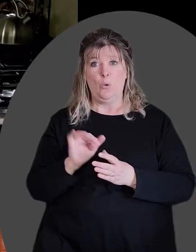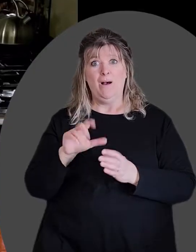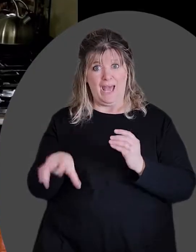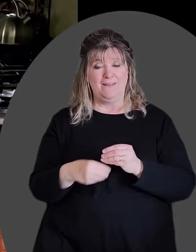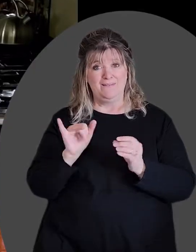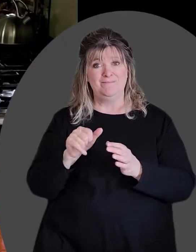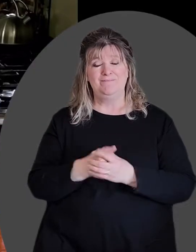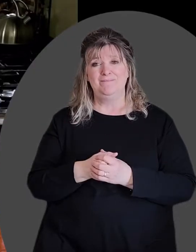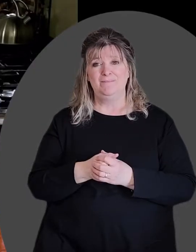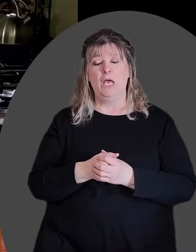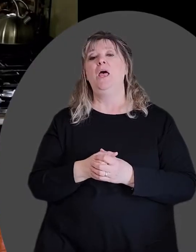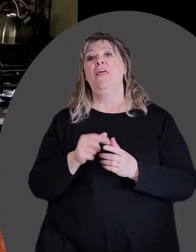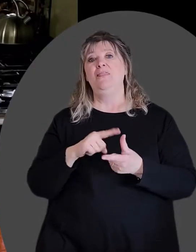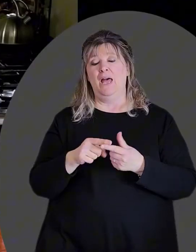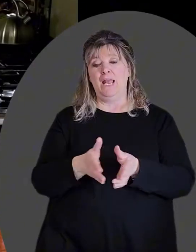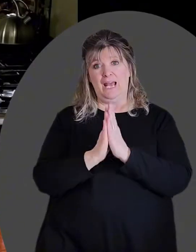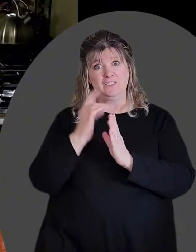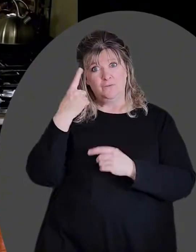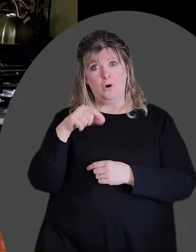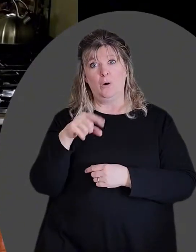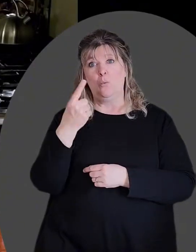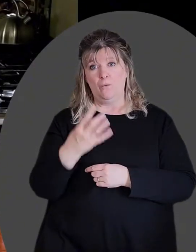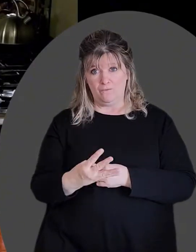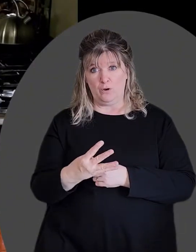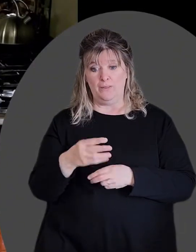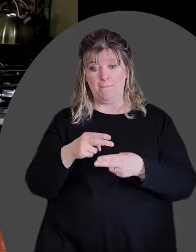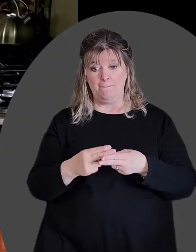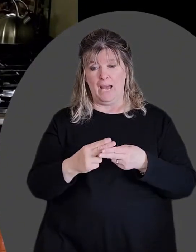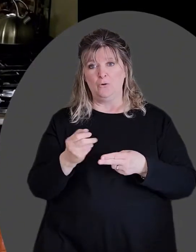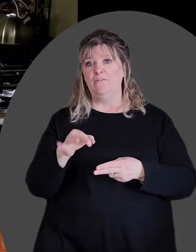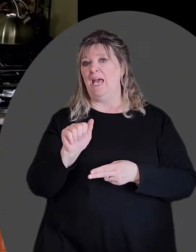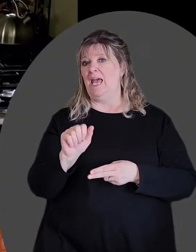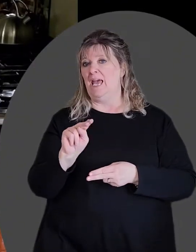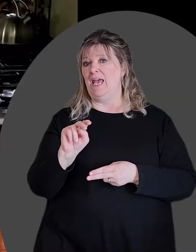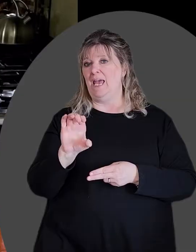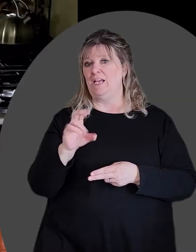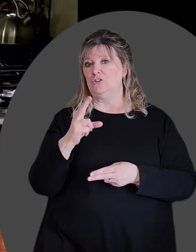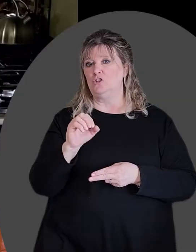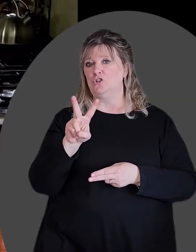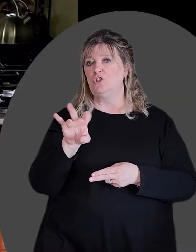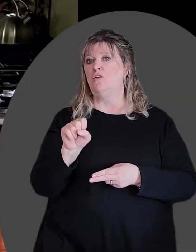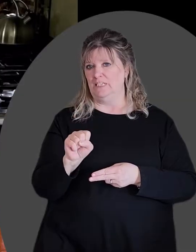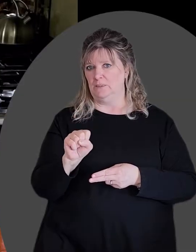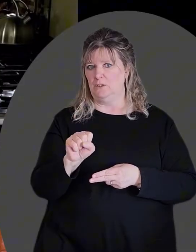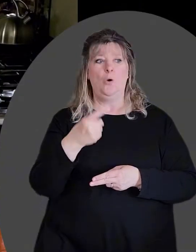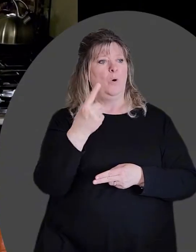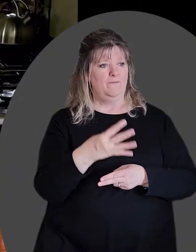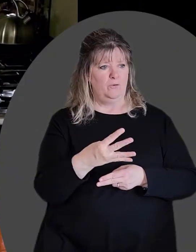then it asks for a quarter pound of anchovies now a quarter pound is 4 ounces